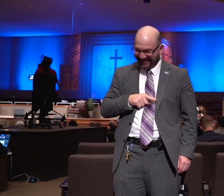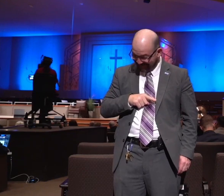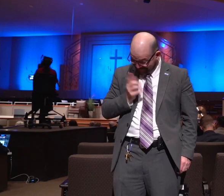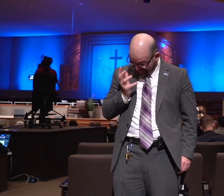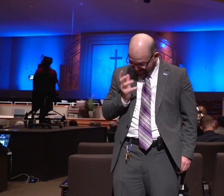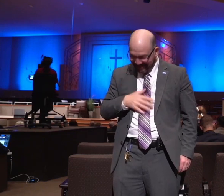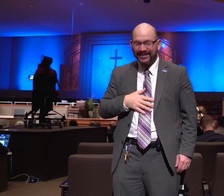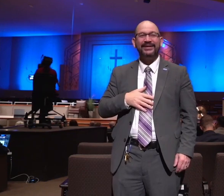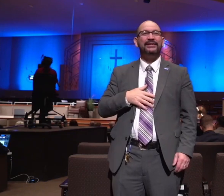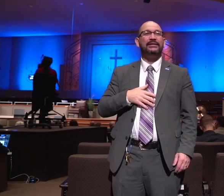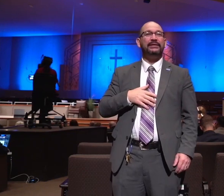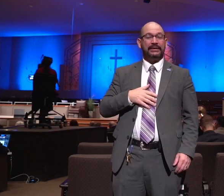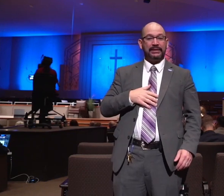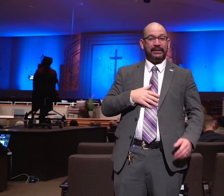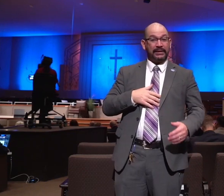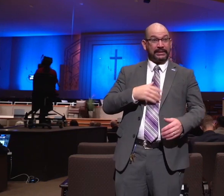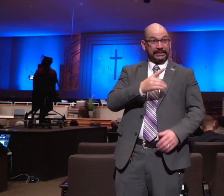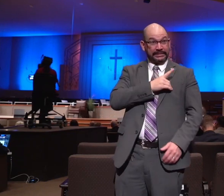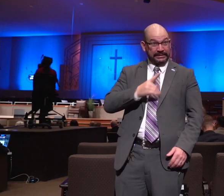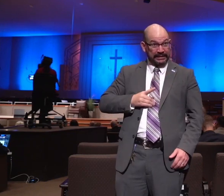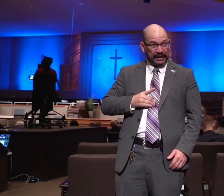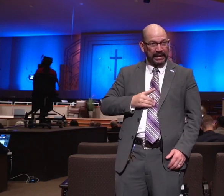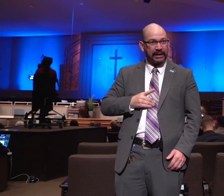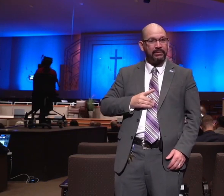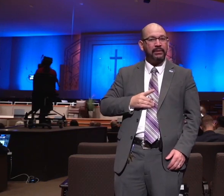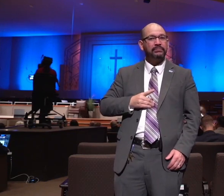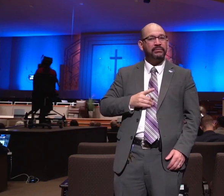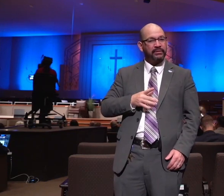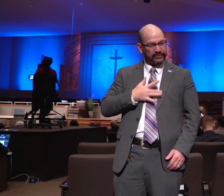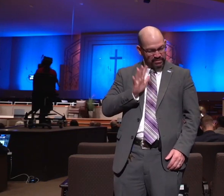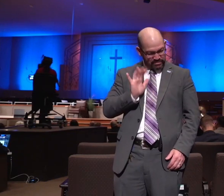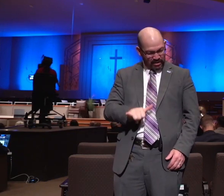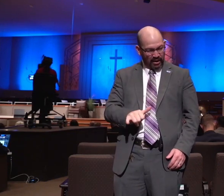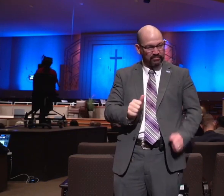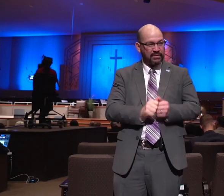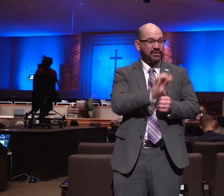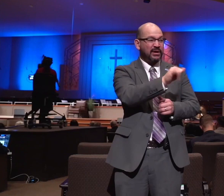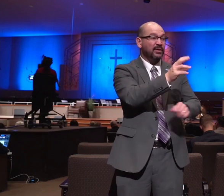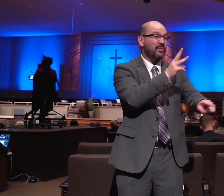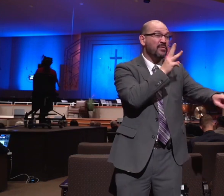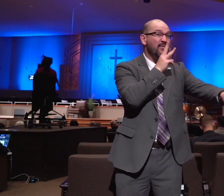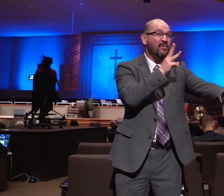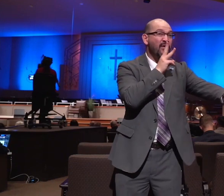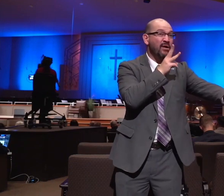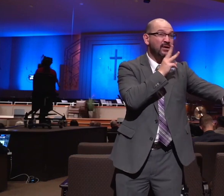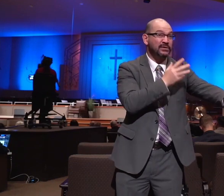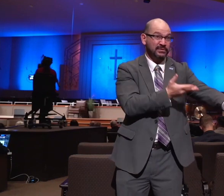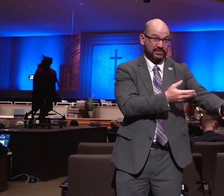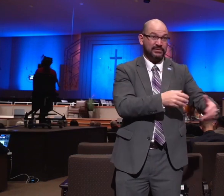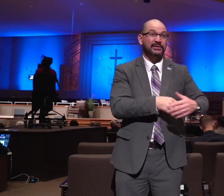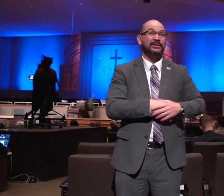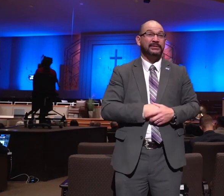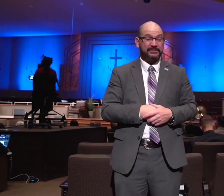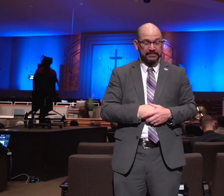David felt that way about the water from the well of Bethlehem that's where he grew up that's